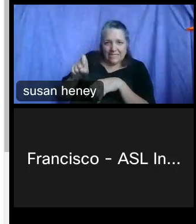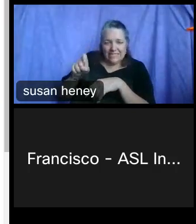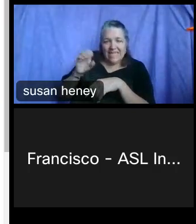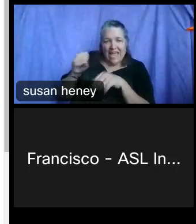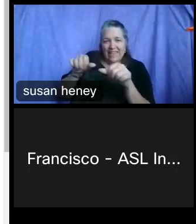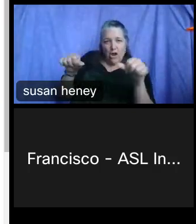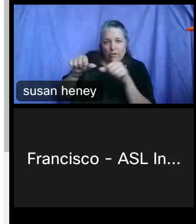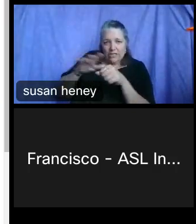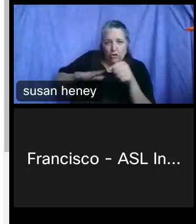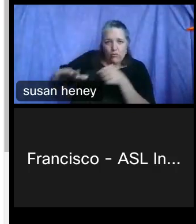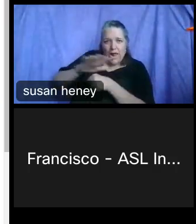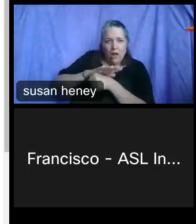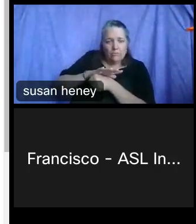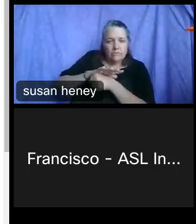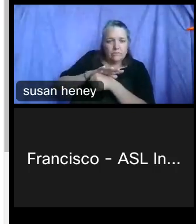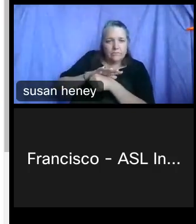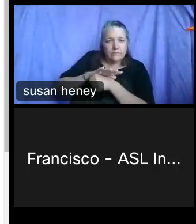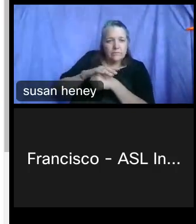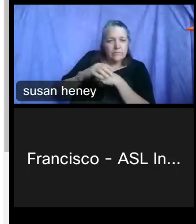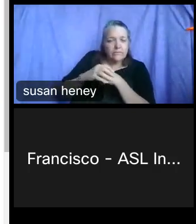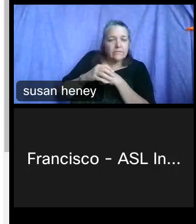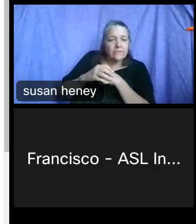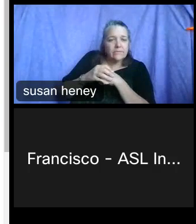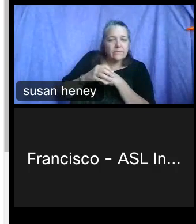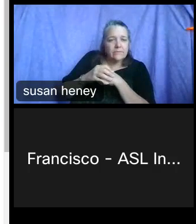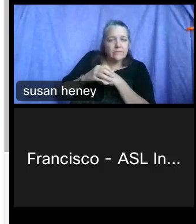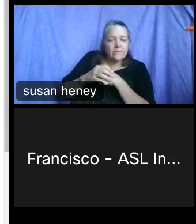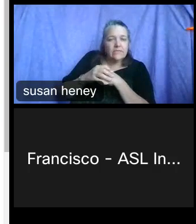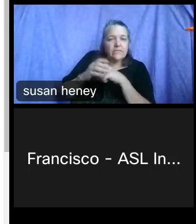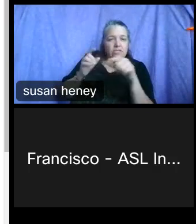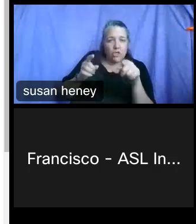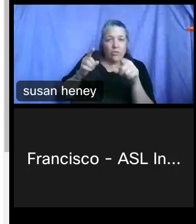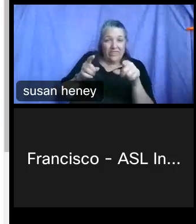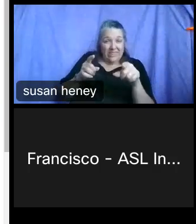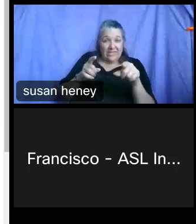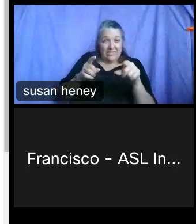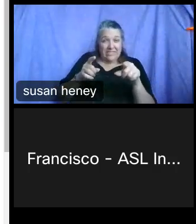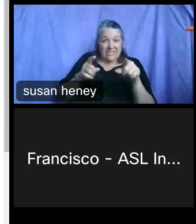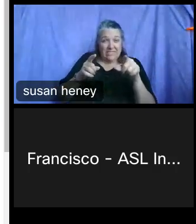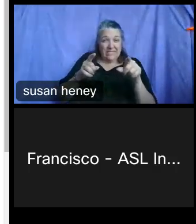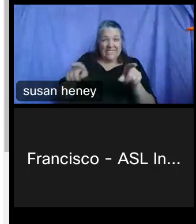here is the fact and the fact stays the same as the one that we just queried. So to find the data,